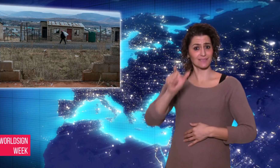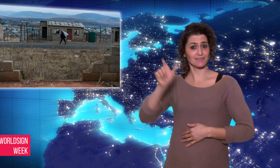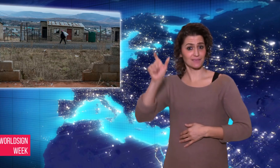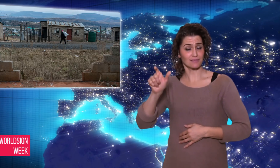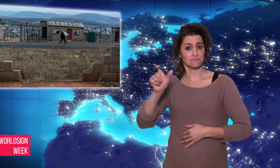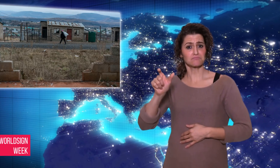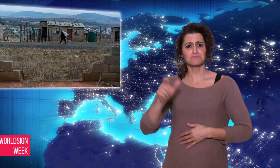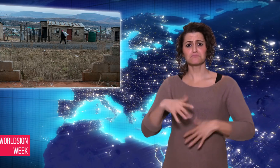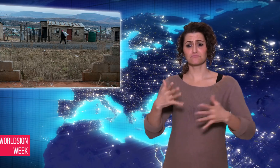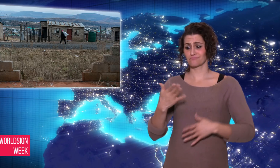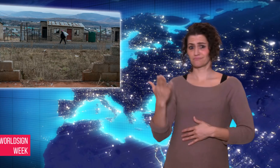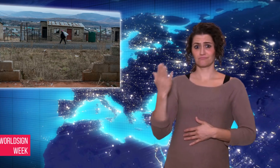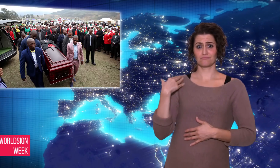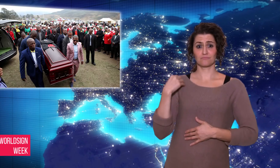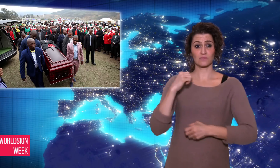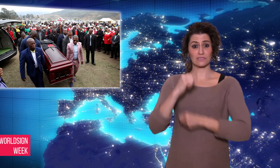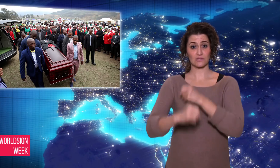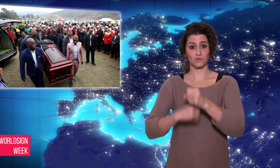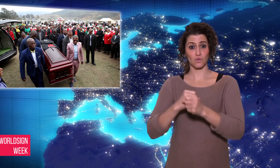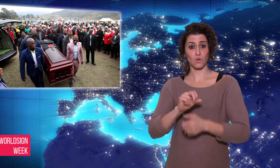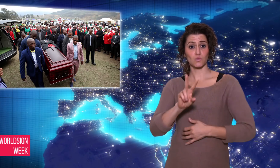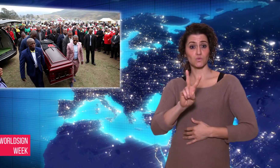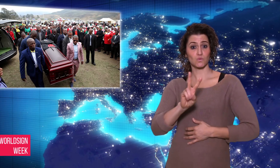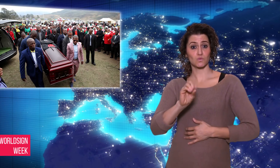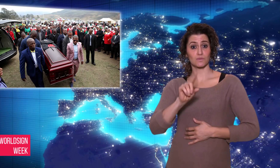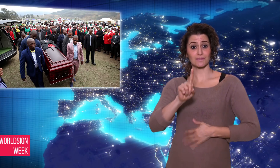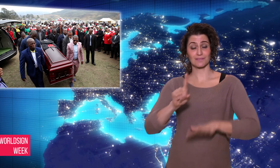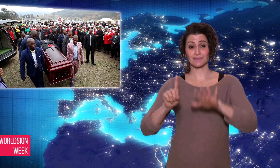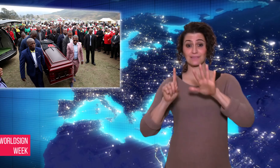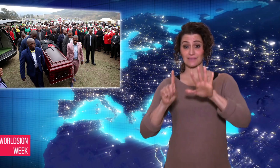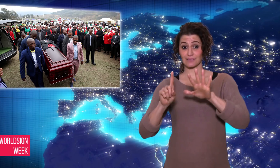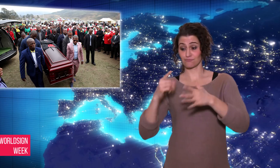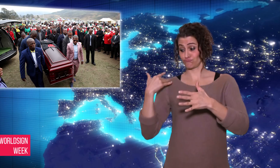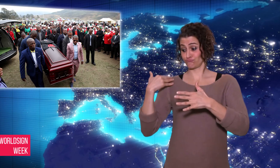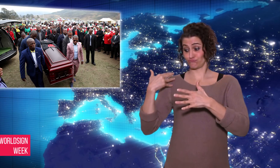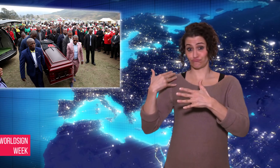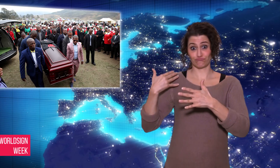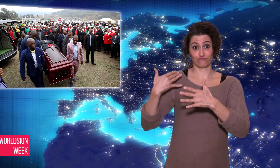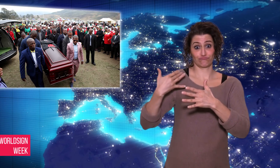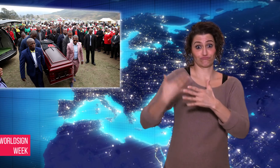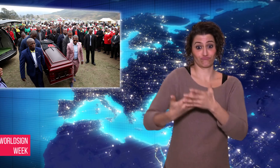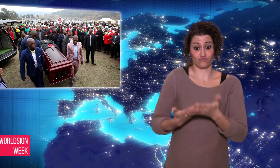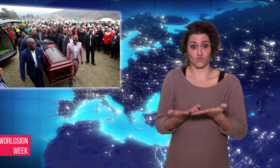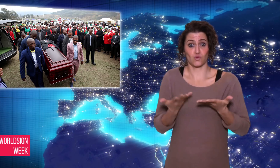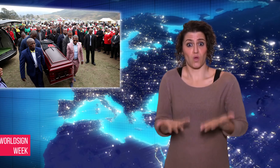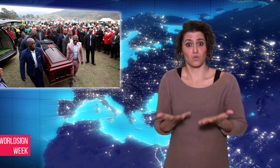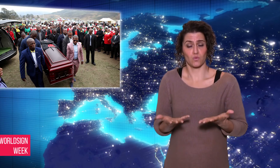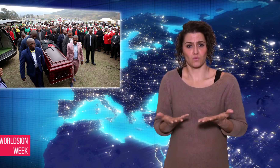who died since 2016, many of them